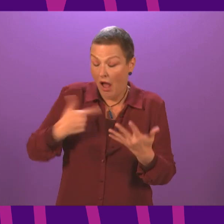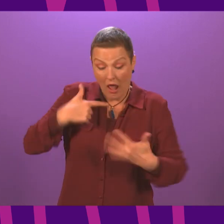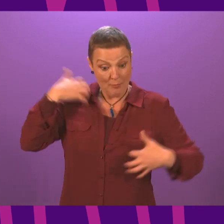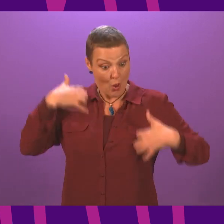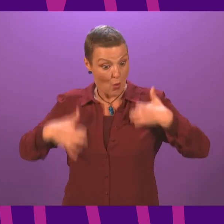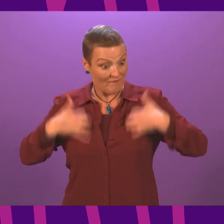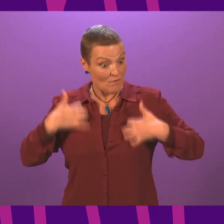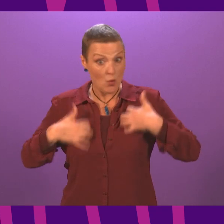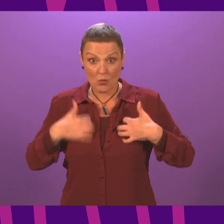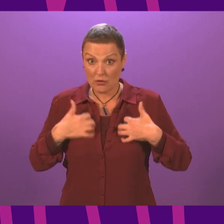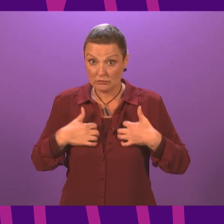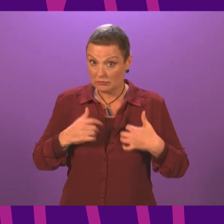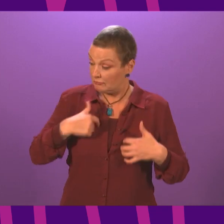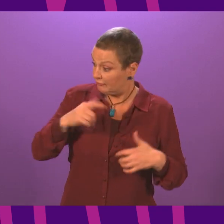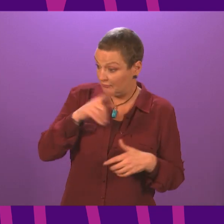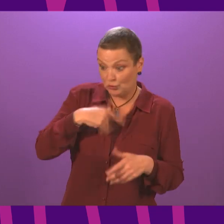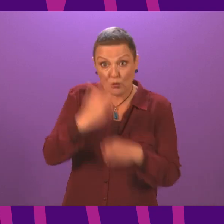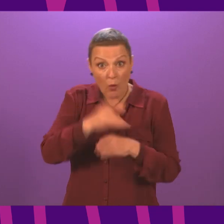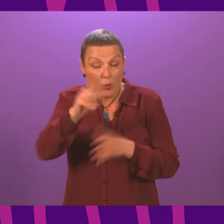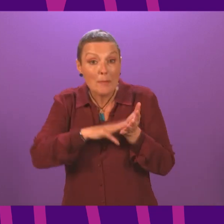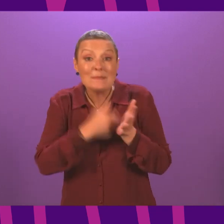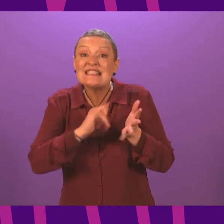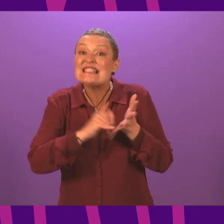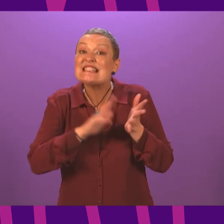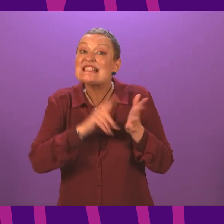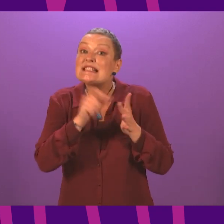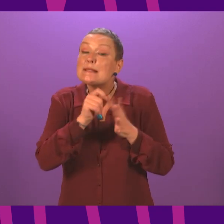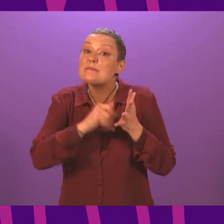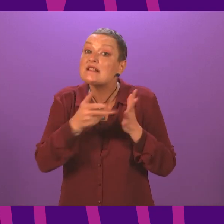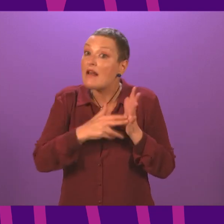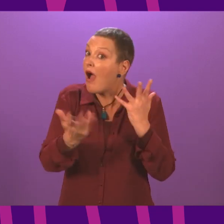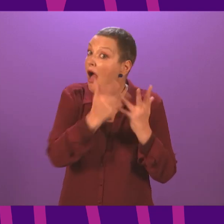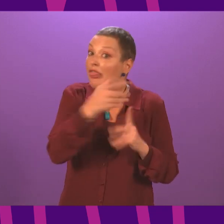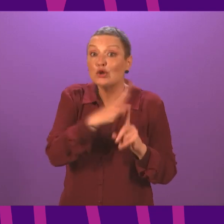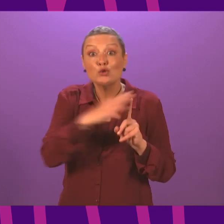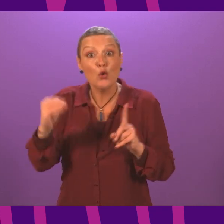I look forward to working with Mr Simpson and other Conservatives as we all encourage the DWP